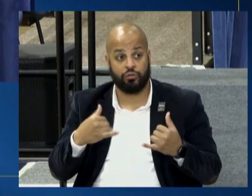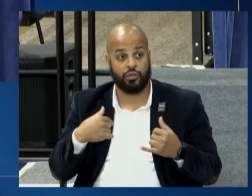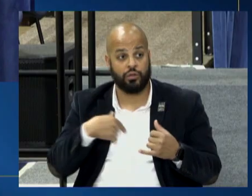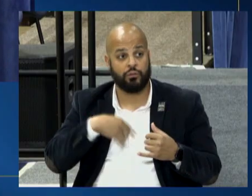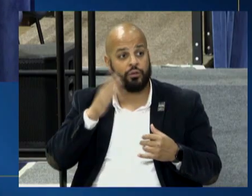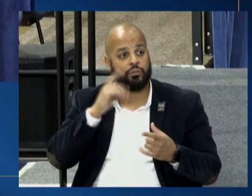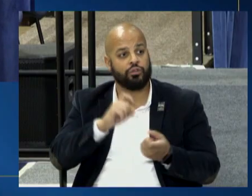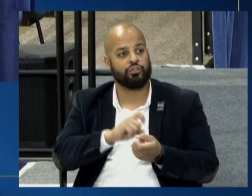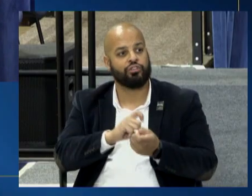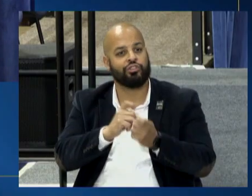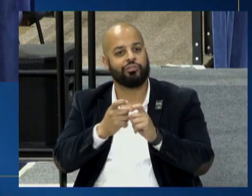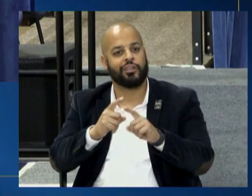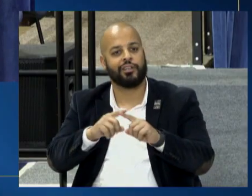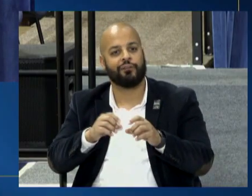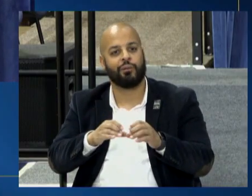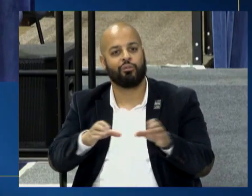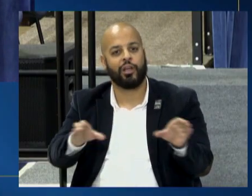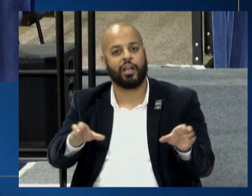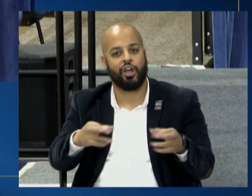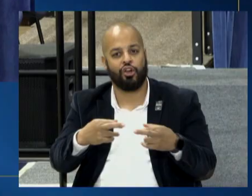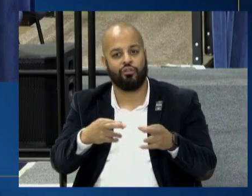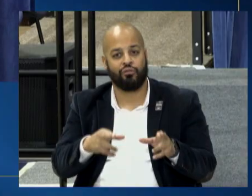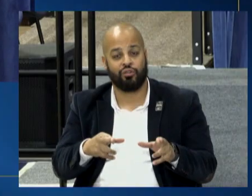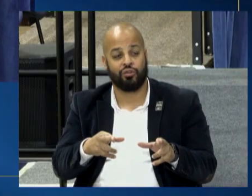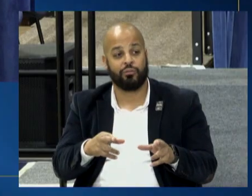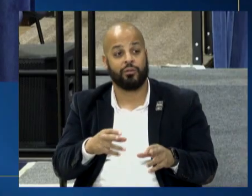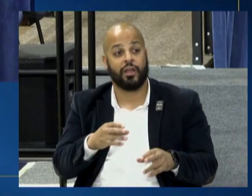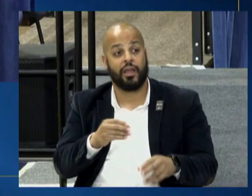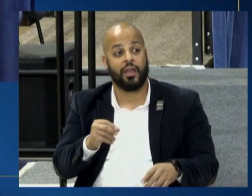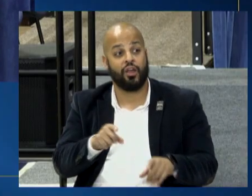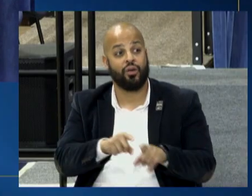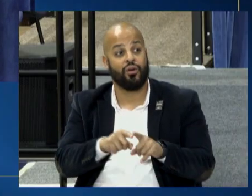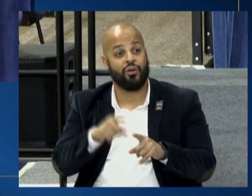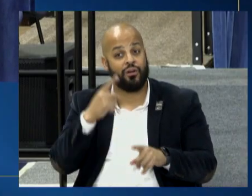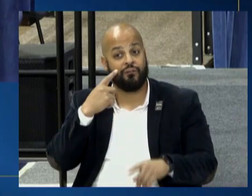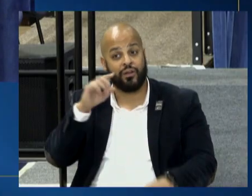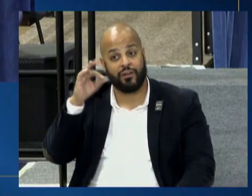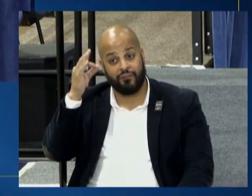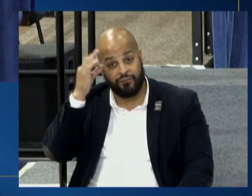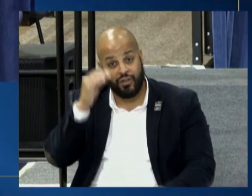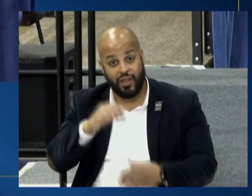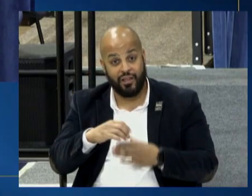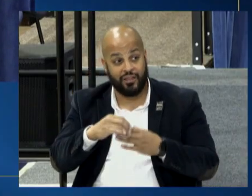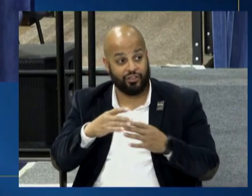into the breakouts. And in addition to the federal leaders that you saw up here presenting, there's a